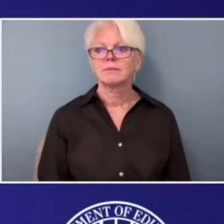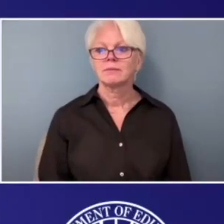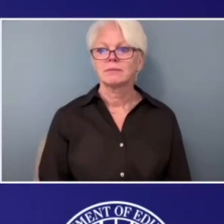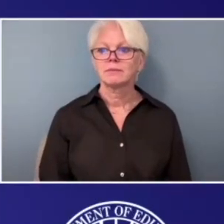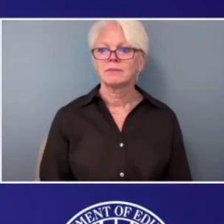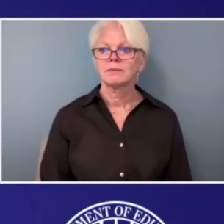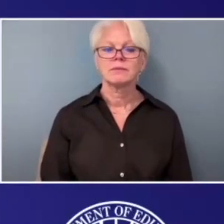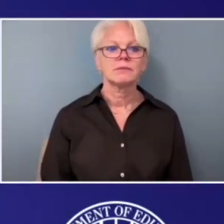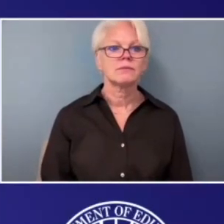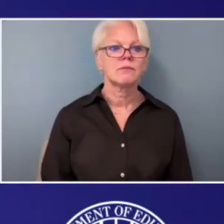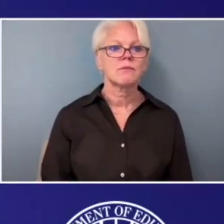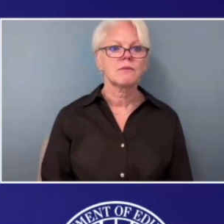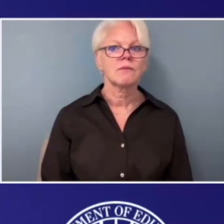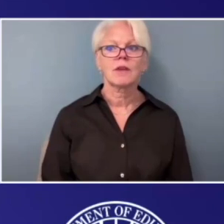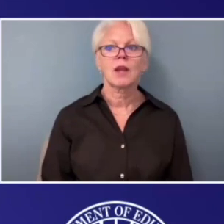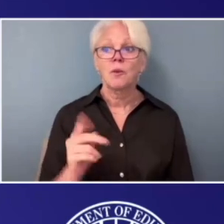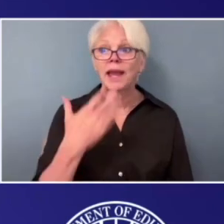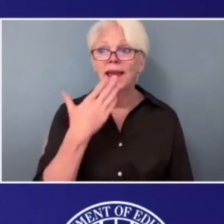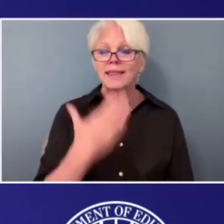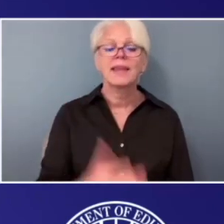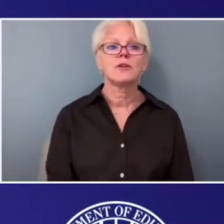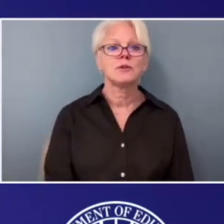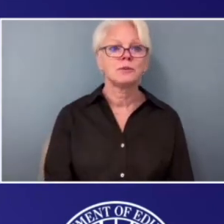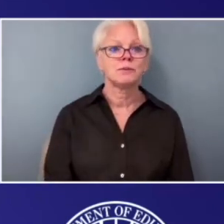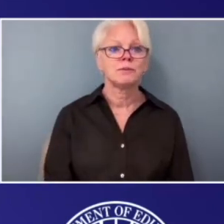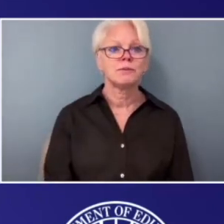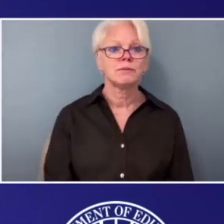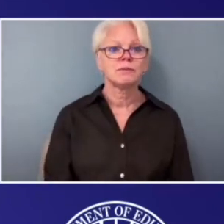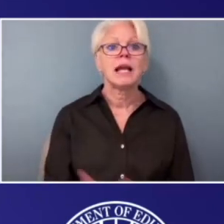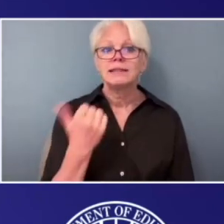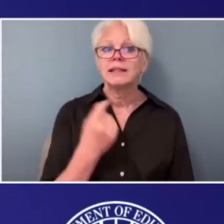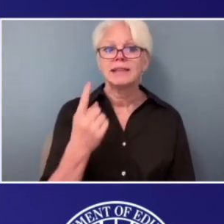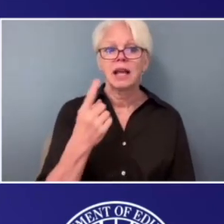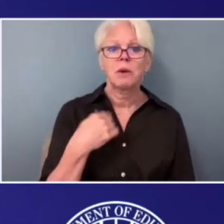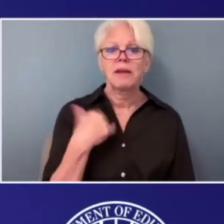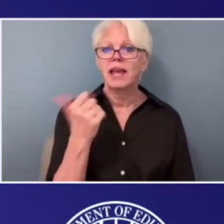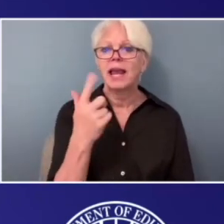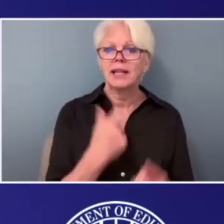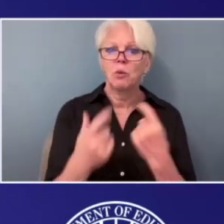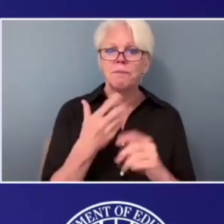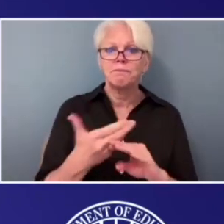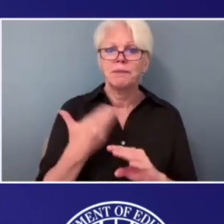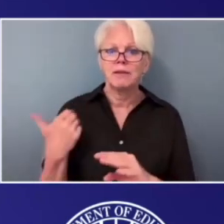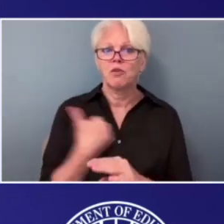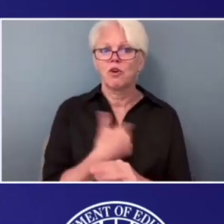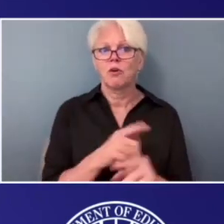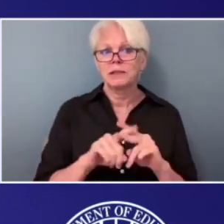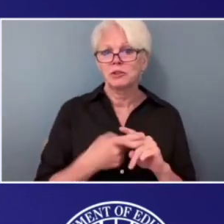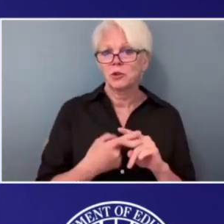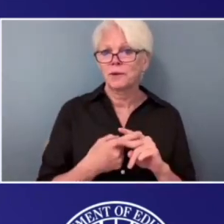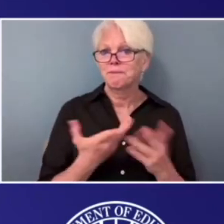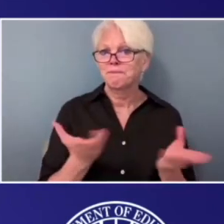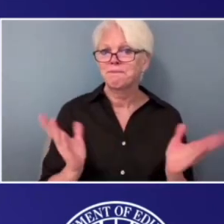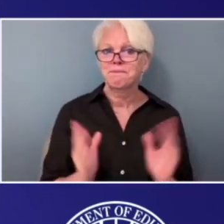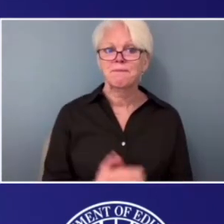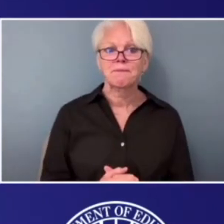Okay. Thank you. Does anyone have any questions before we get started? Alex Ricci?